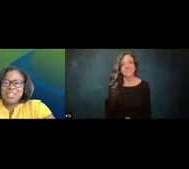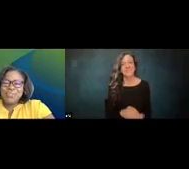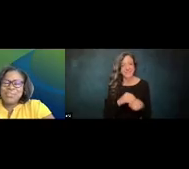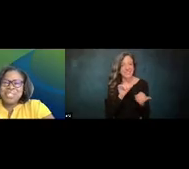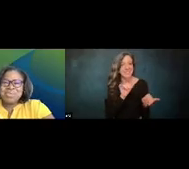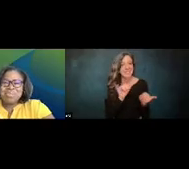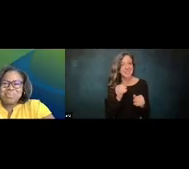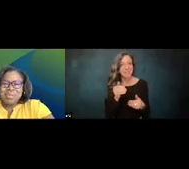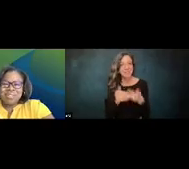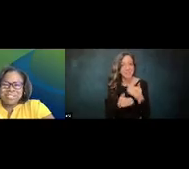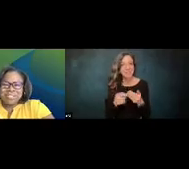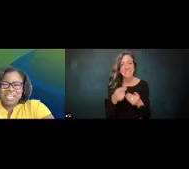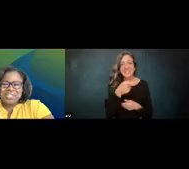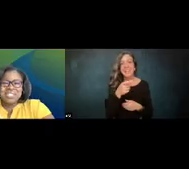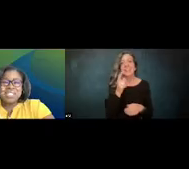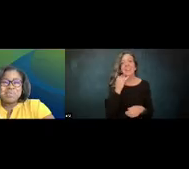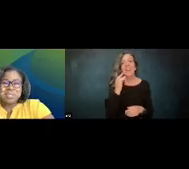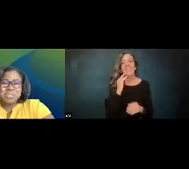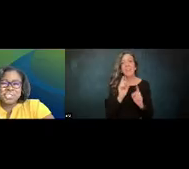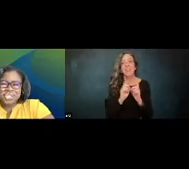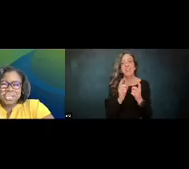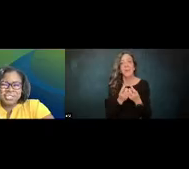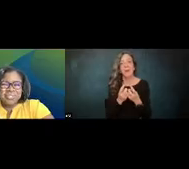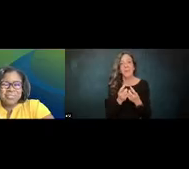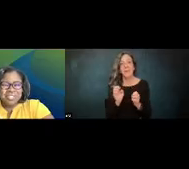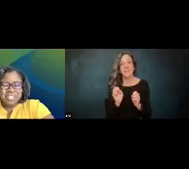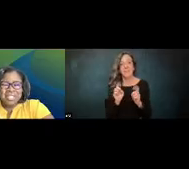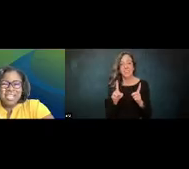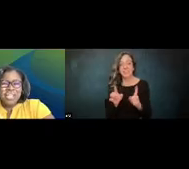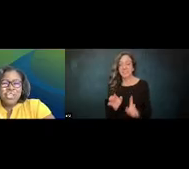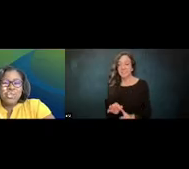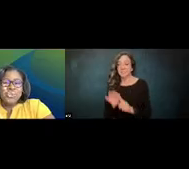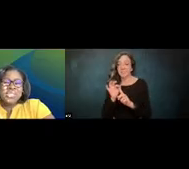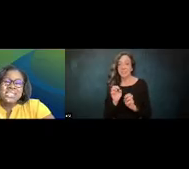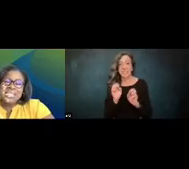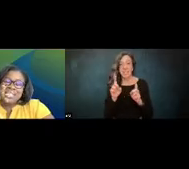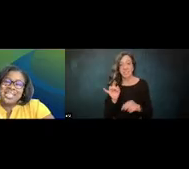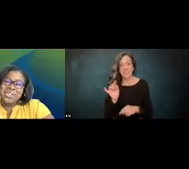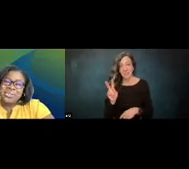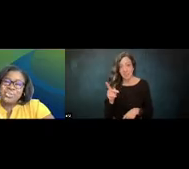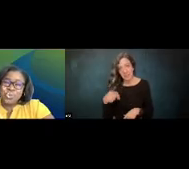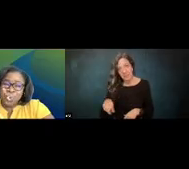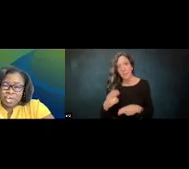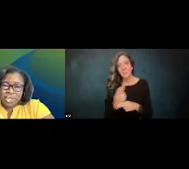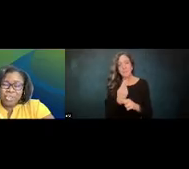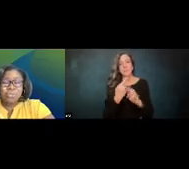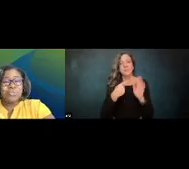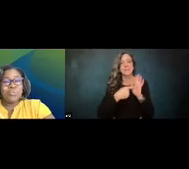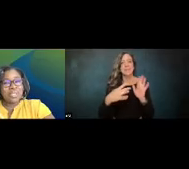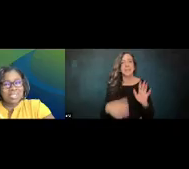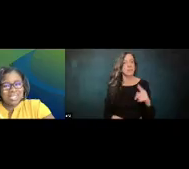the California Department of Education special education division uses indicators 1 through